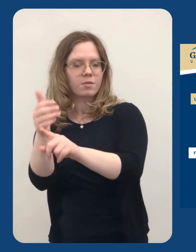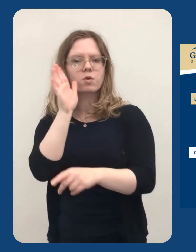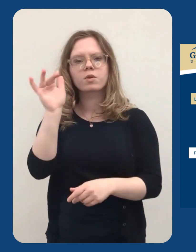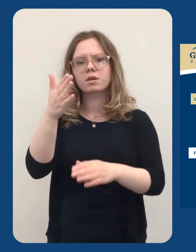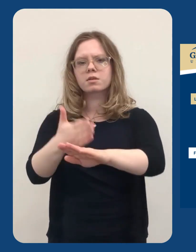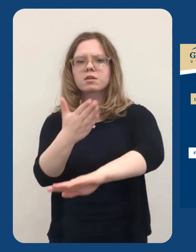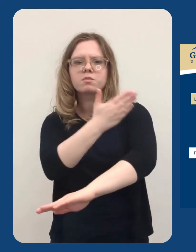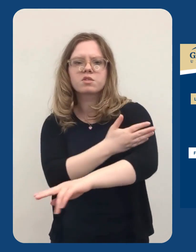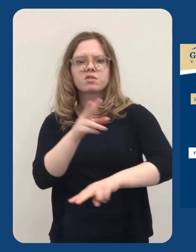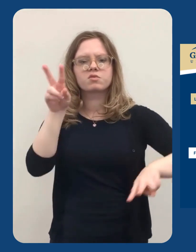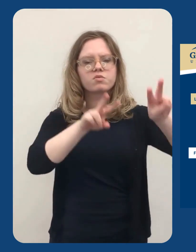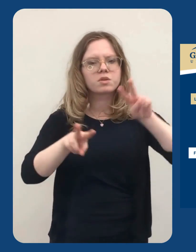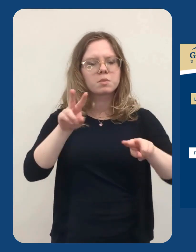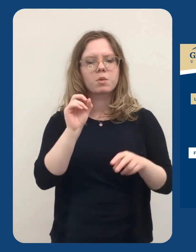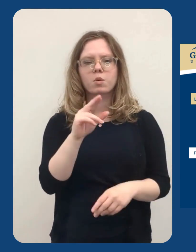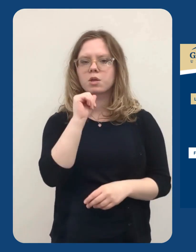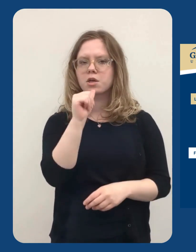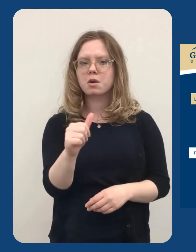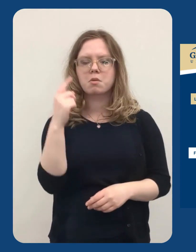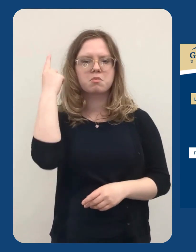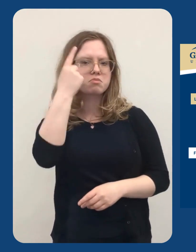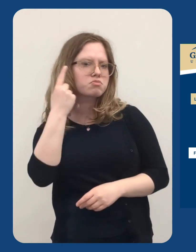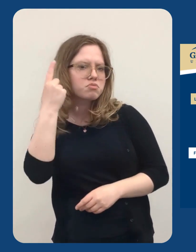would that improve ratings across the board?